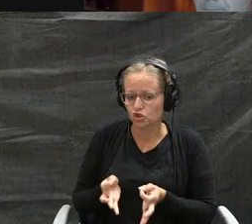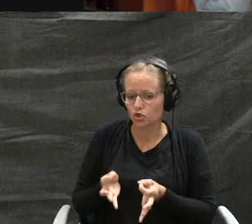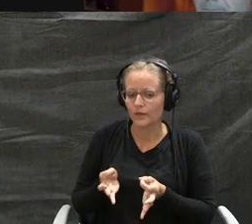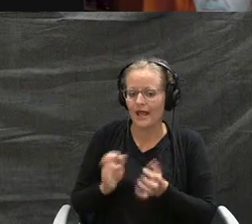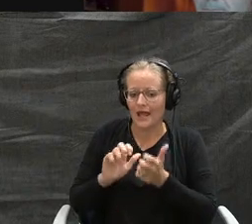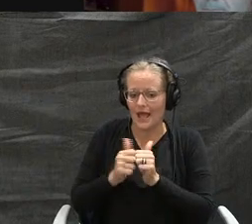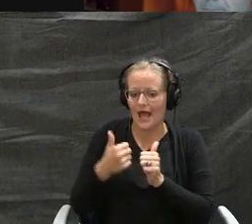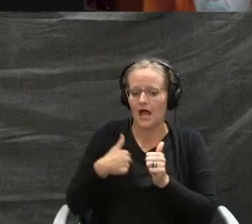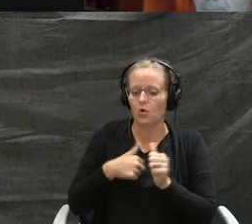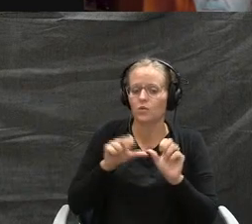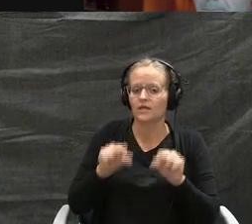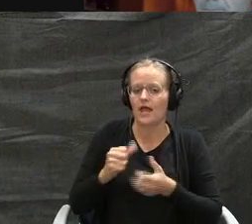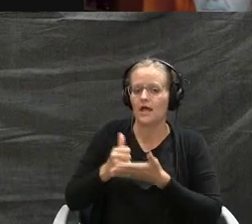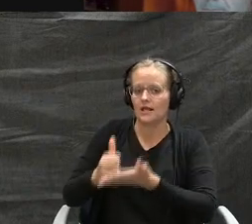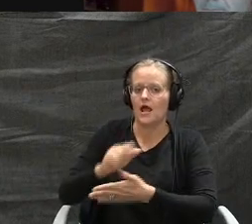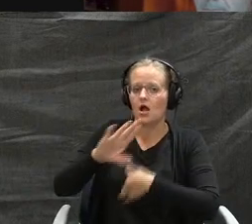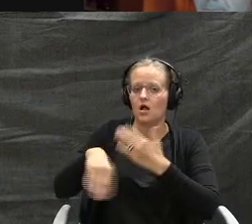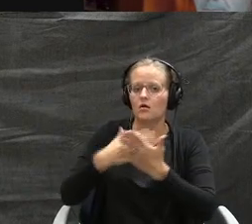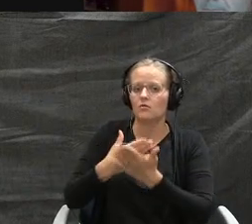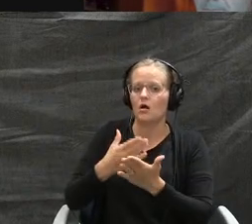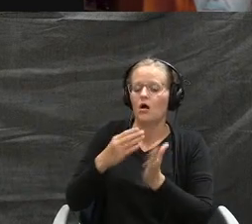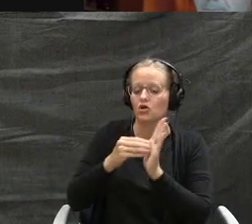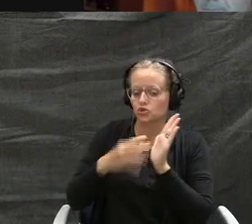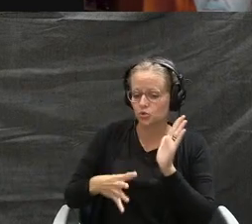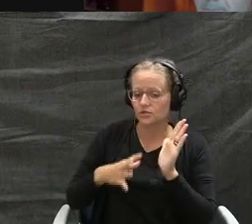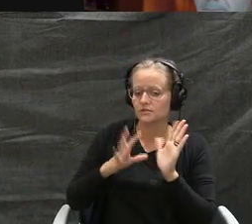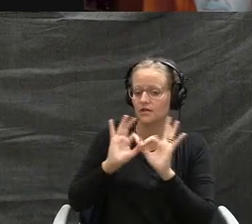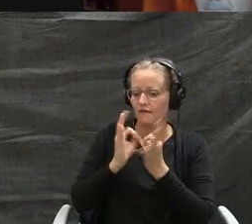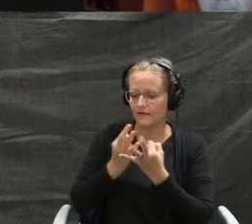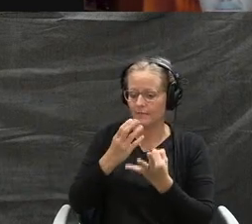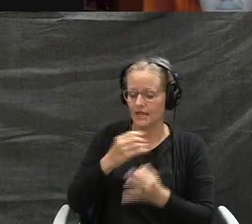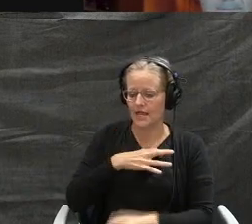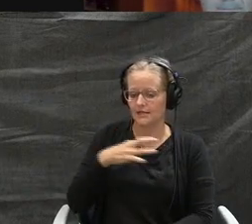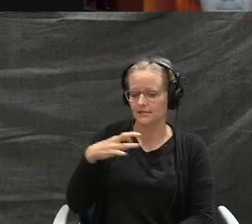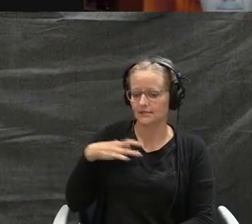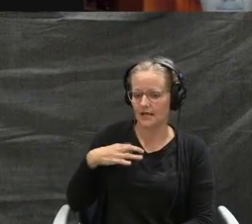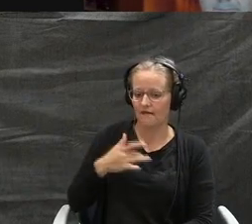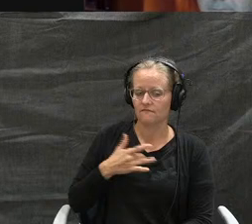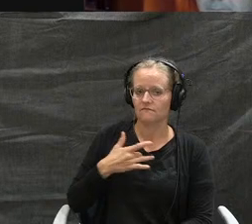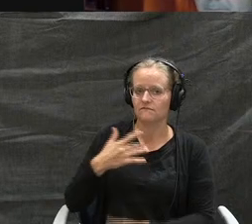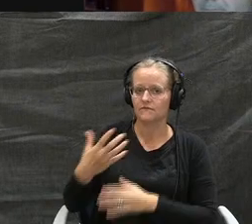accepted. We will be a part of the solution lead by example and continue to listen and learn.